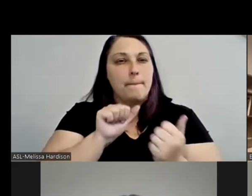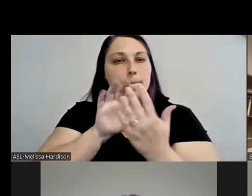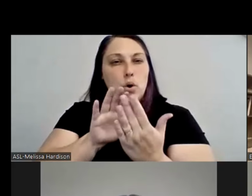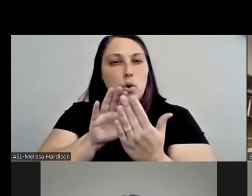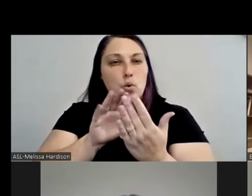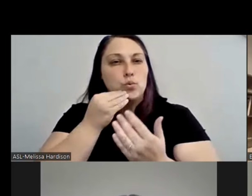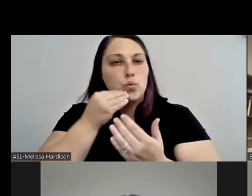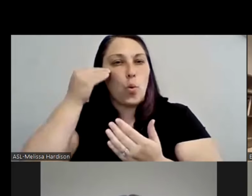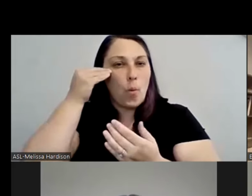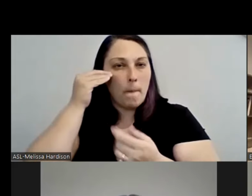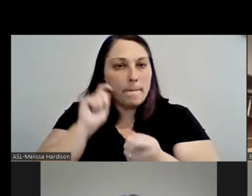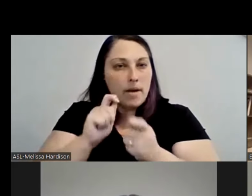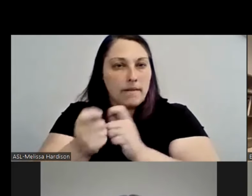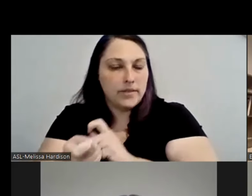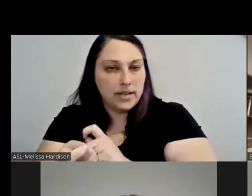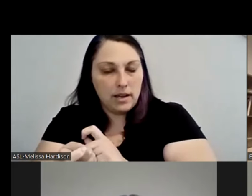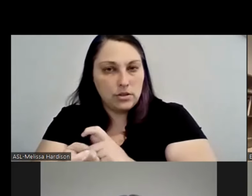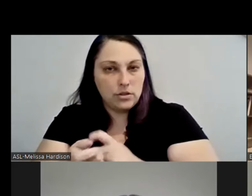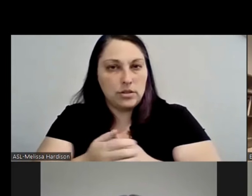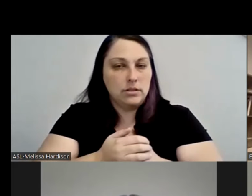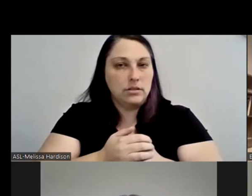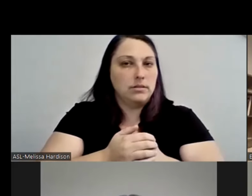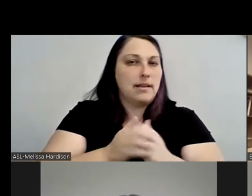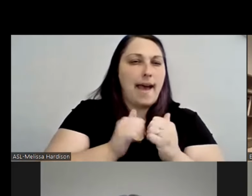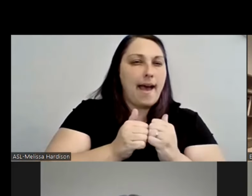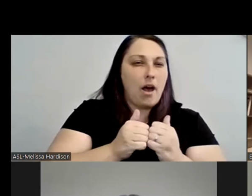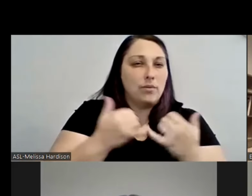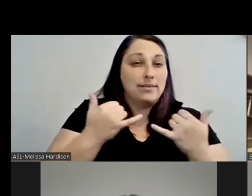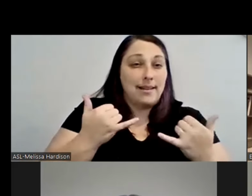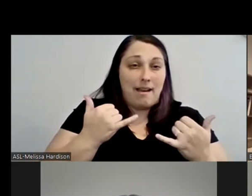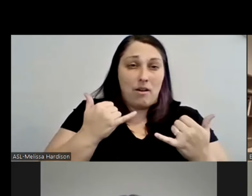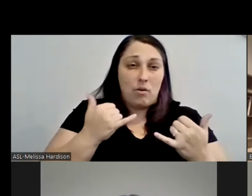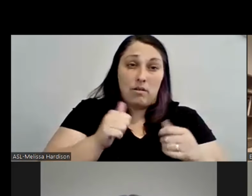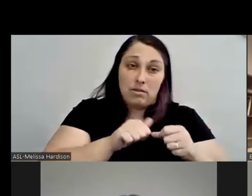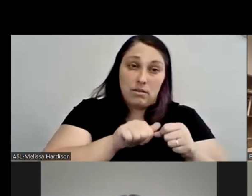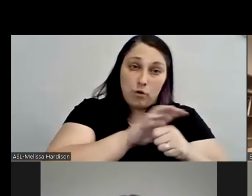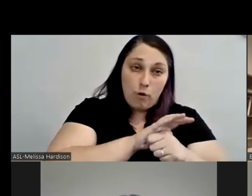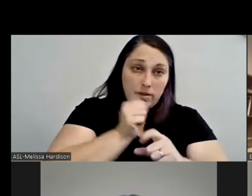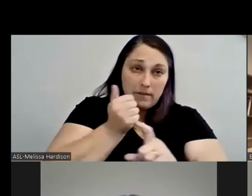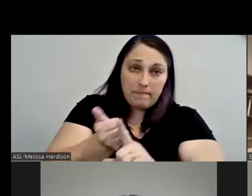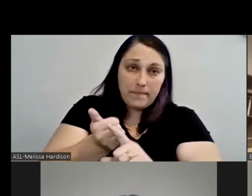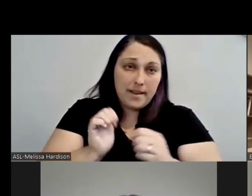I'm showing here a diagram of the home modification process, and there are a number of steps.